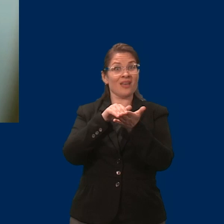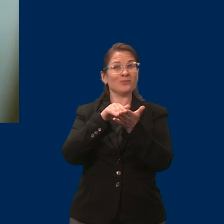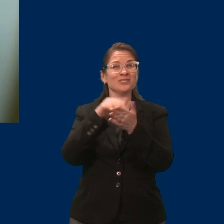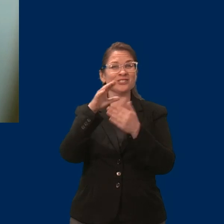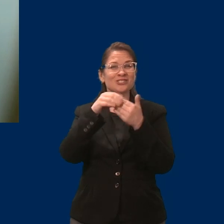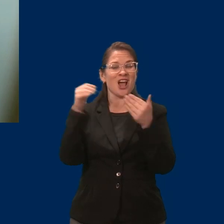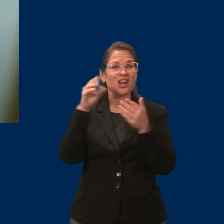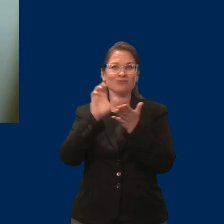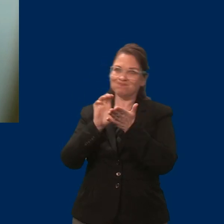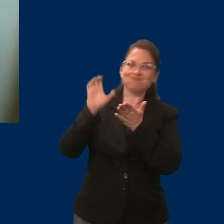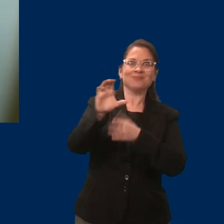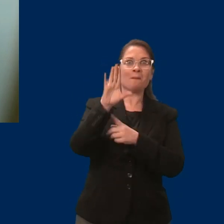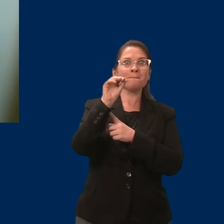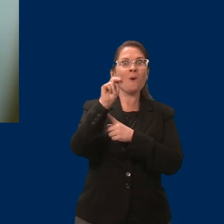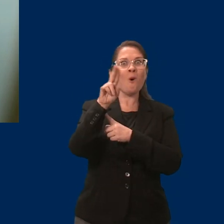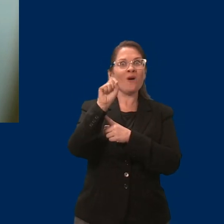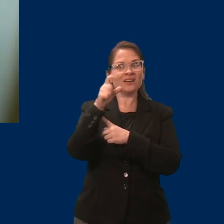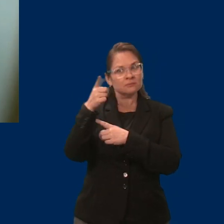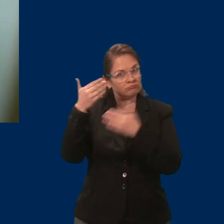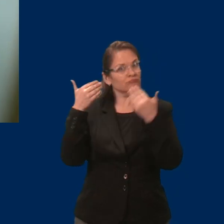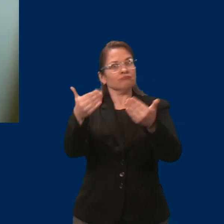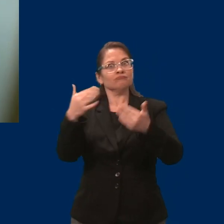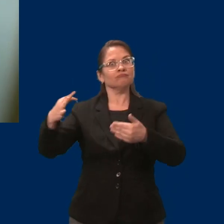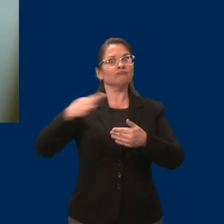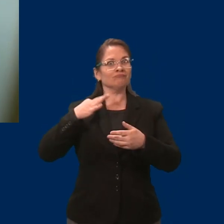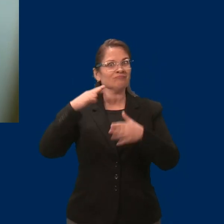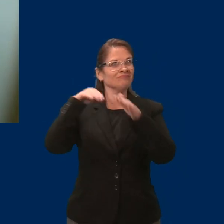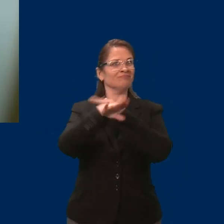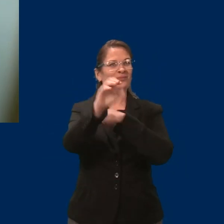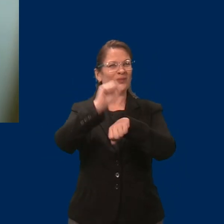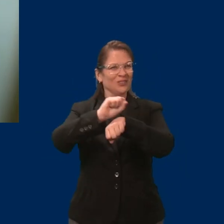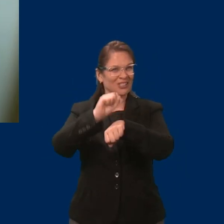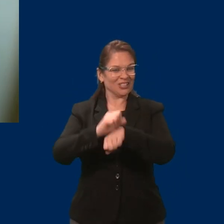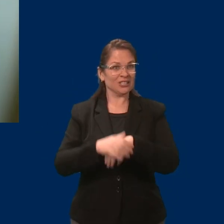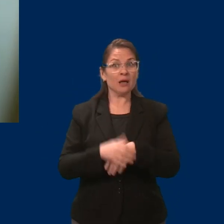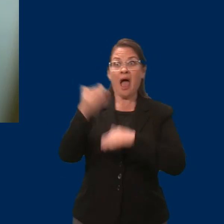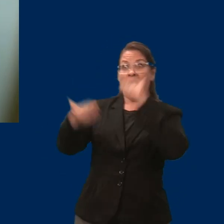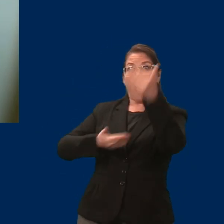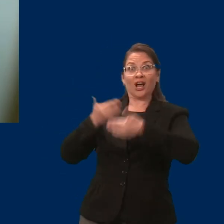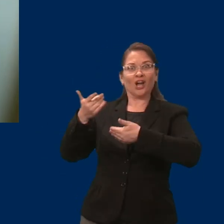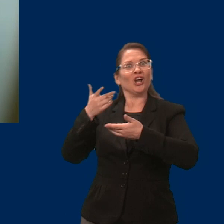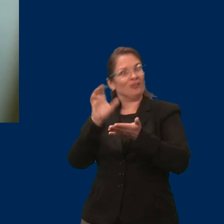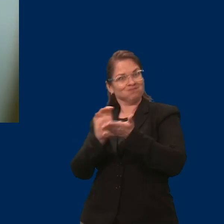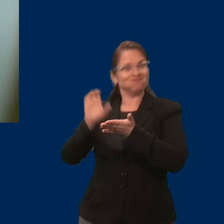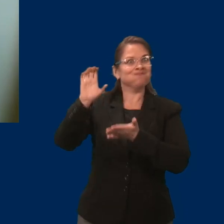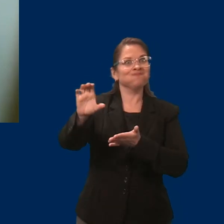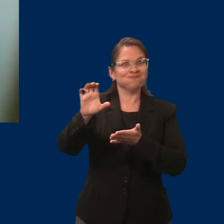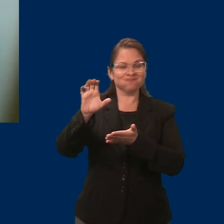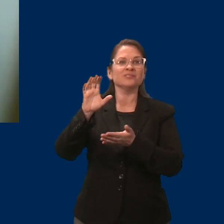It also provided hiring bonuses of $1,500 for up to 20,000